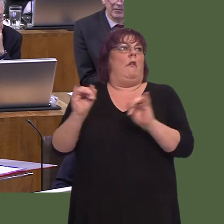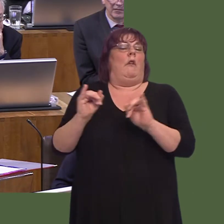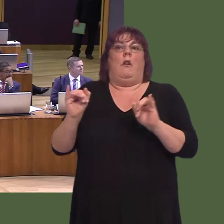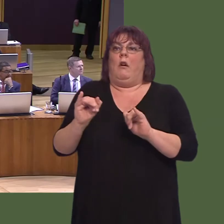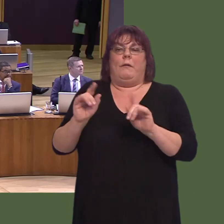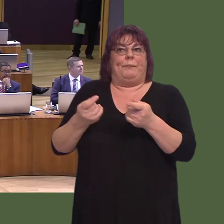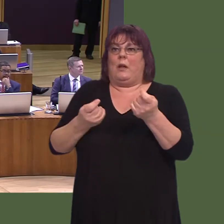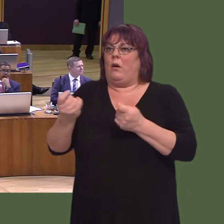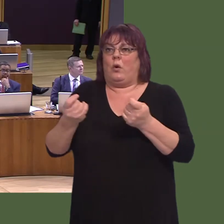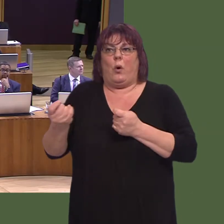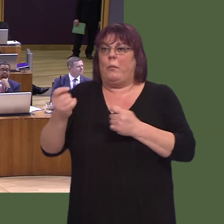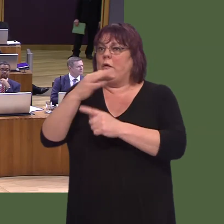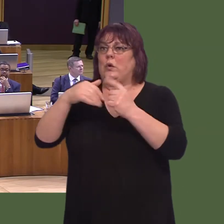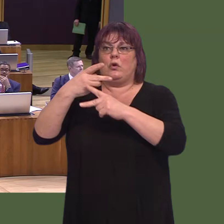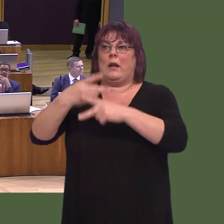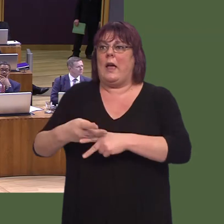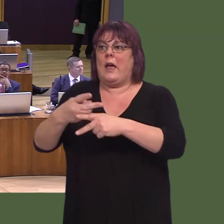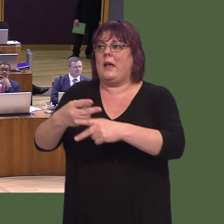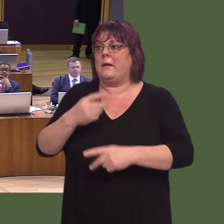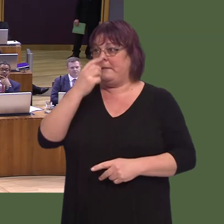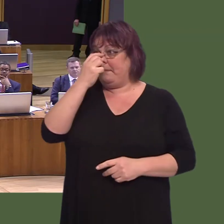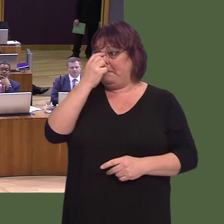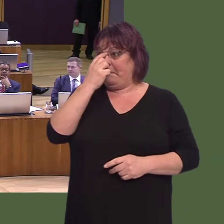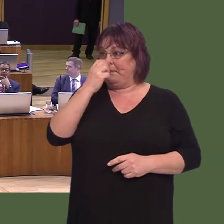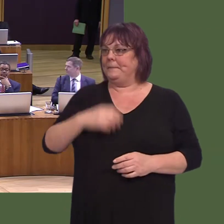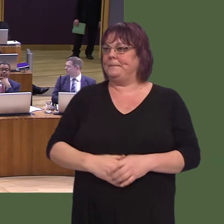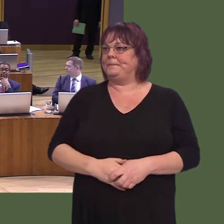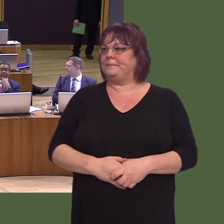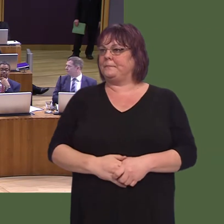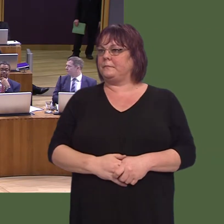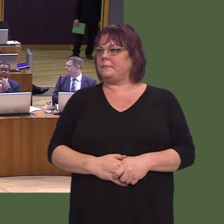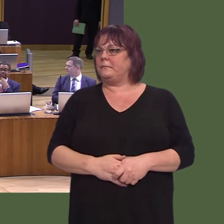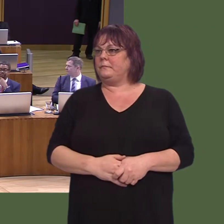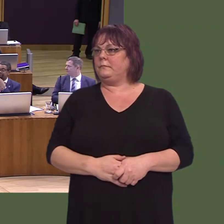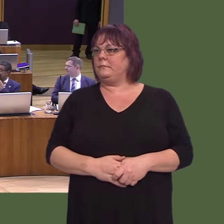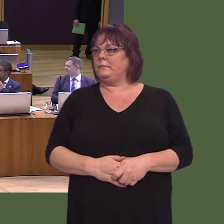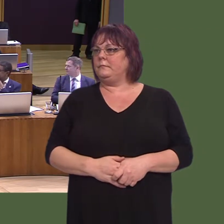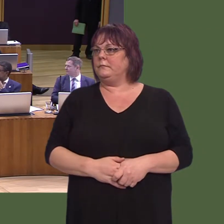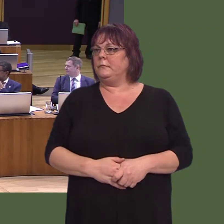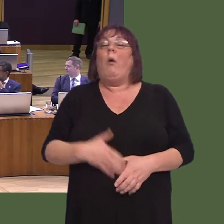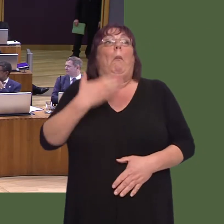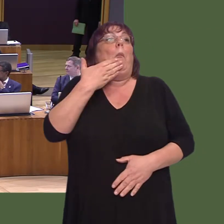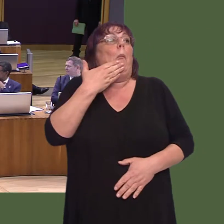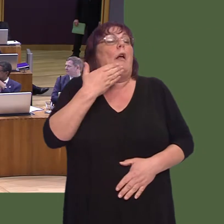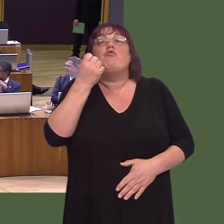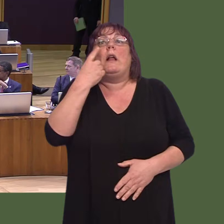Neil Hamilton AM: Sorry, I wasn't aware that the First Minister had finished as there was